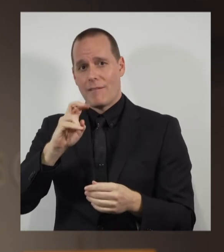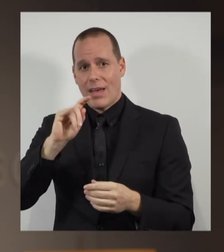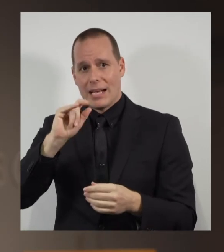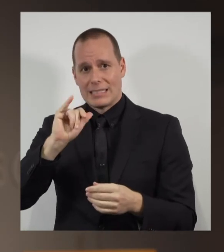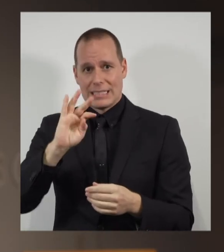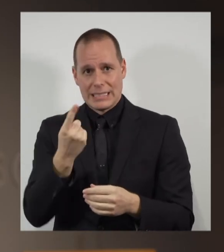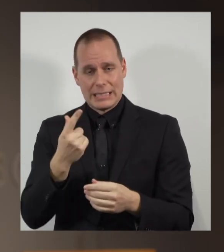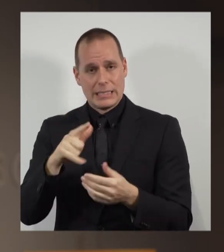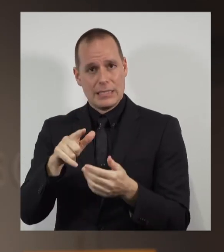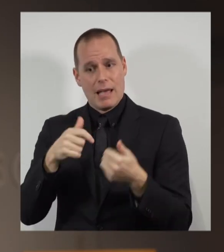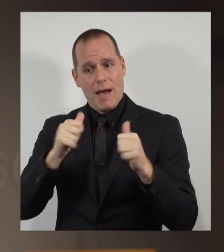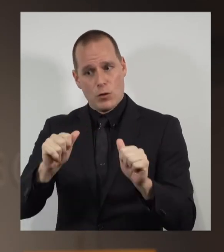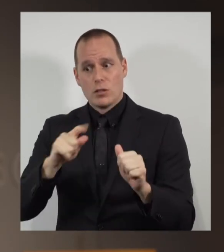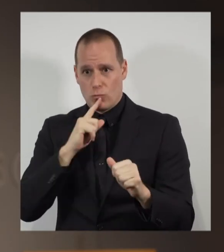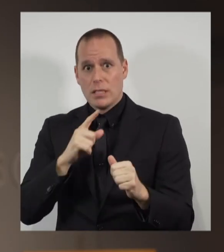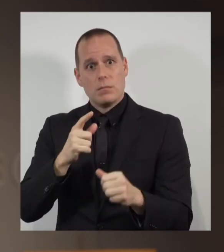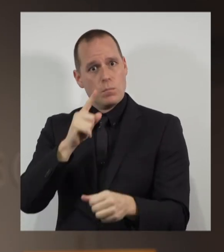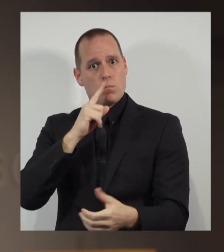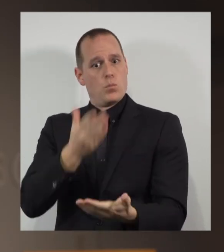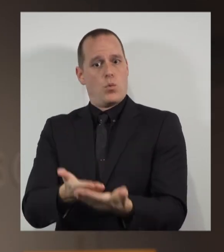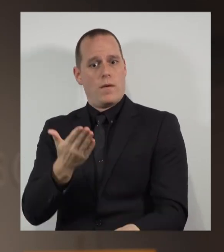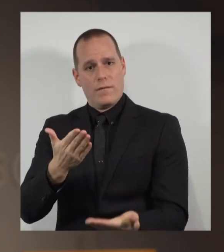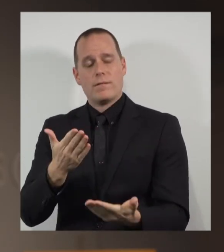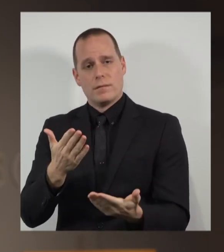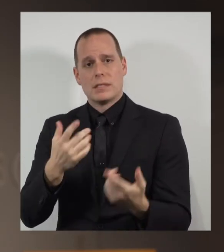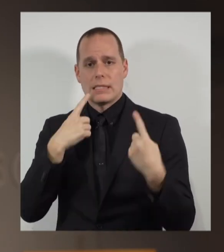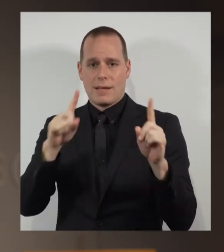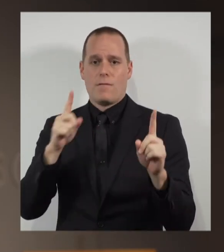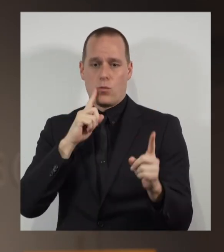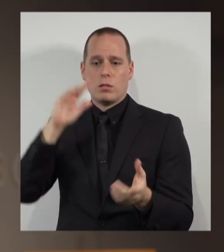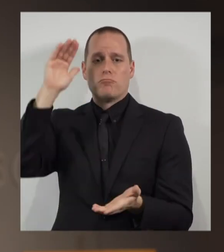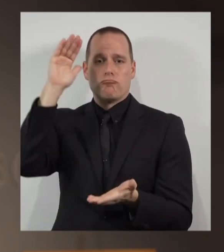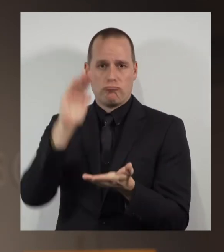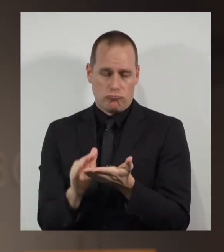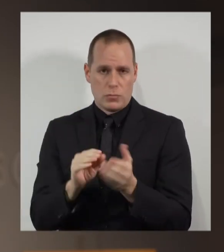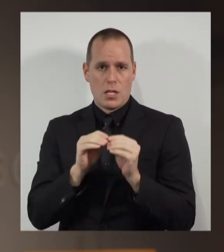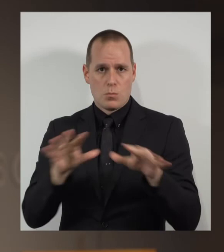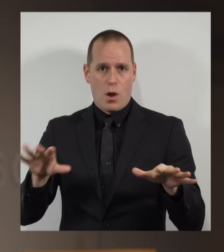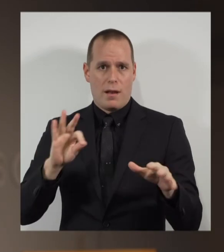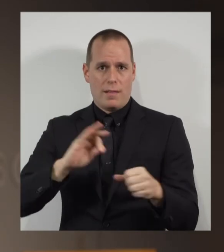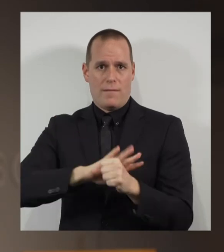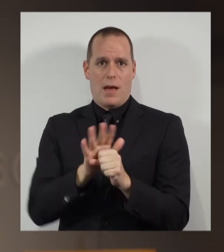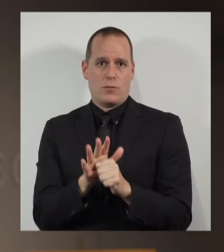procedures, have proven successful in dramatically slowing the spread of the virus.